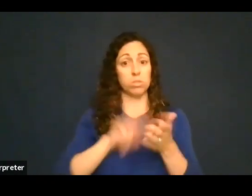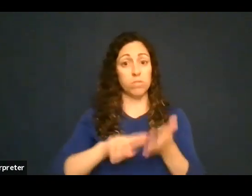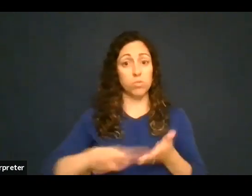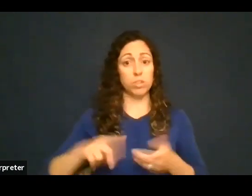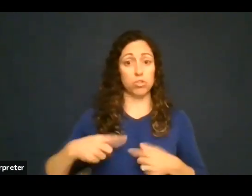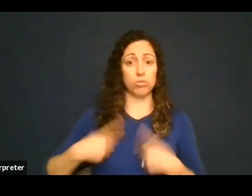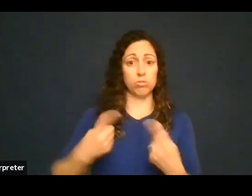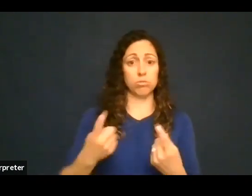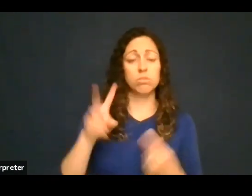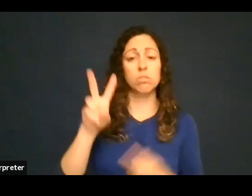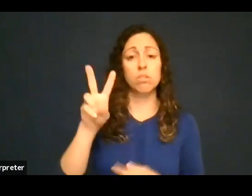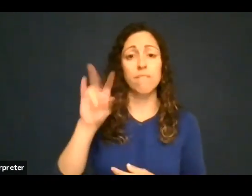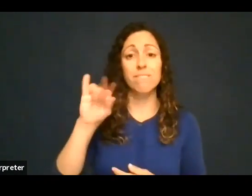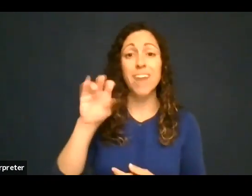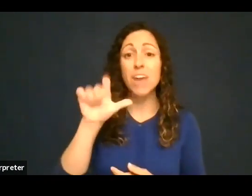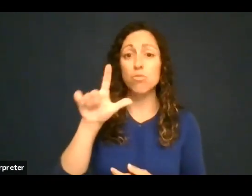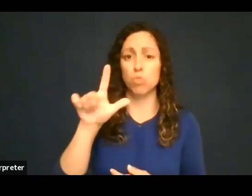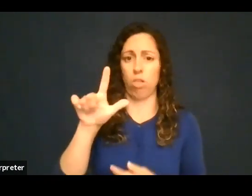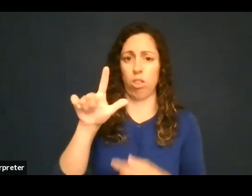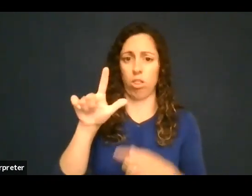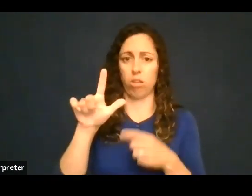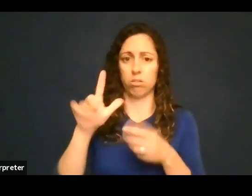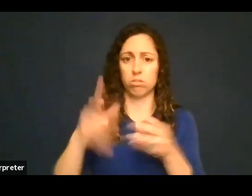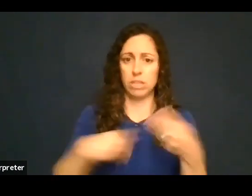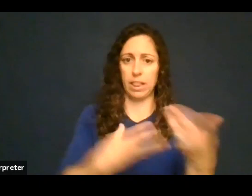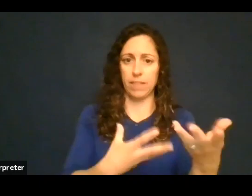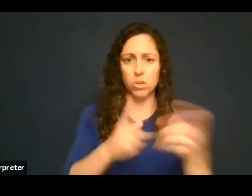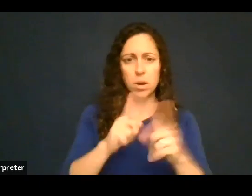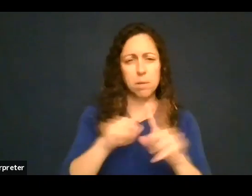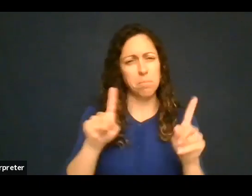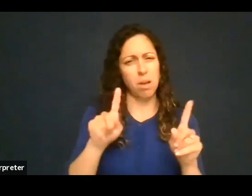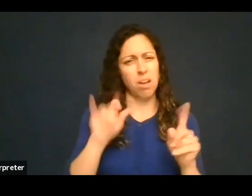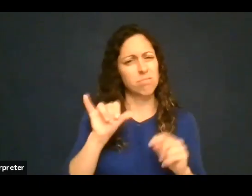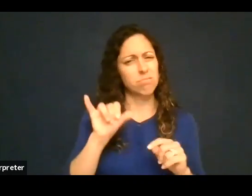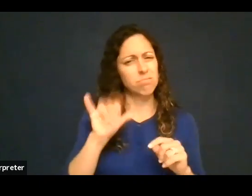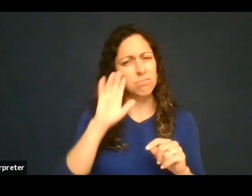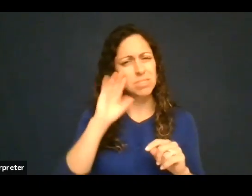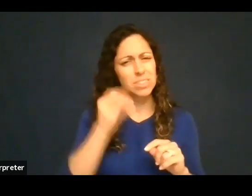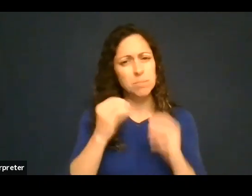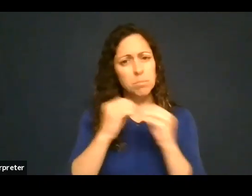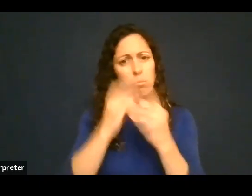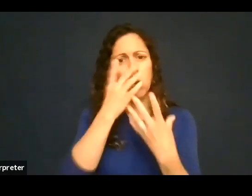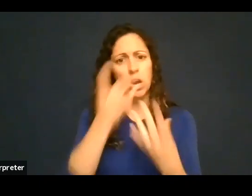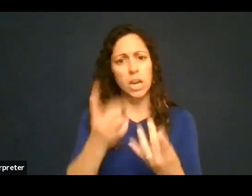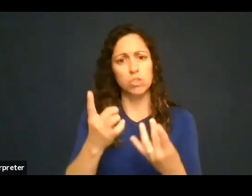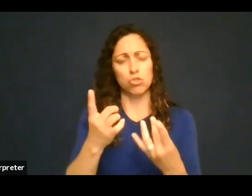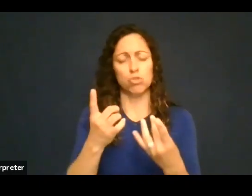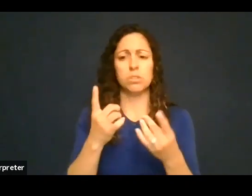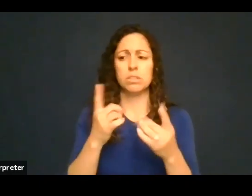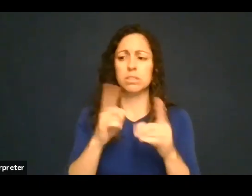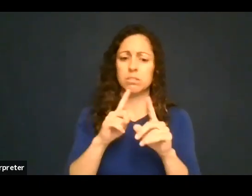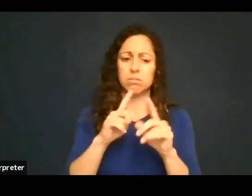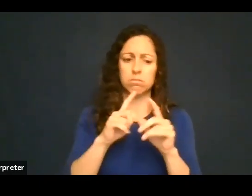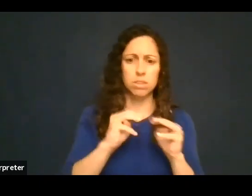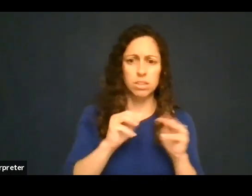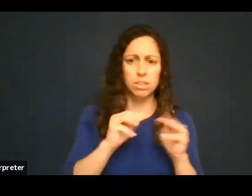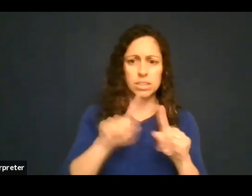But there is a growing interest in people using methods which don't depend on a virus. So you can start to consider that you can use